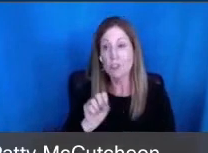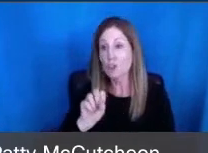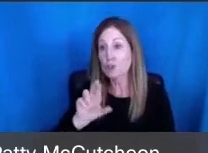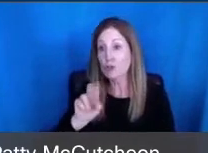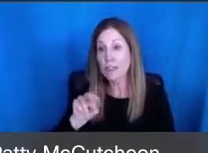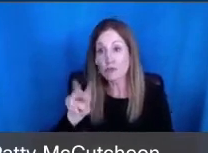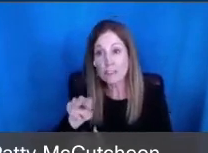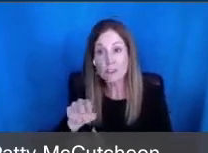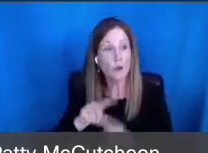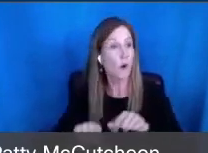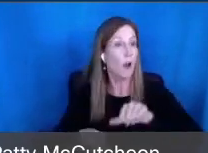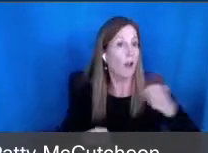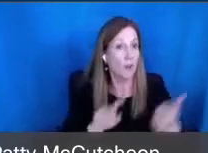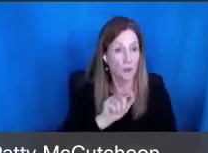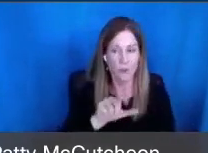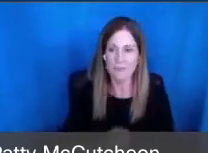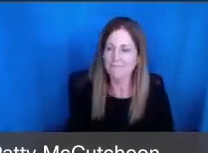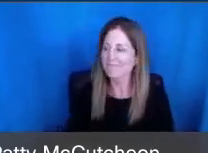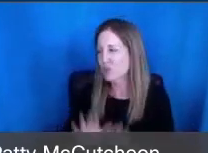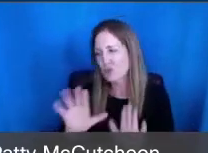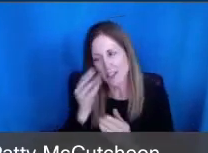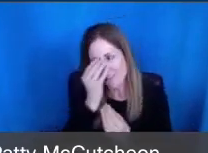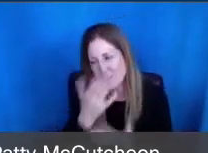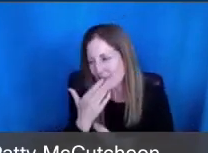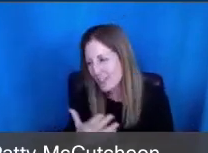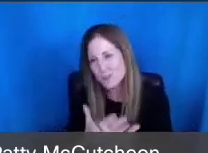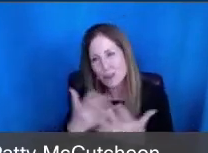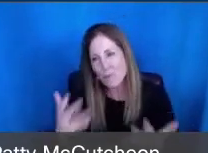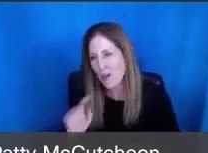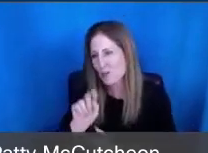So, some really great information. Thank you so much, Tori, for your time on this program.